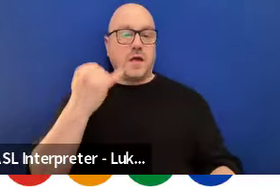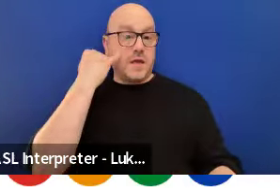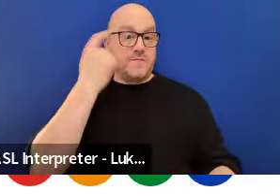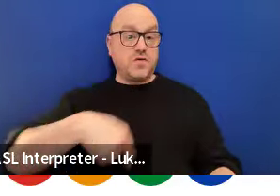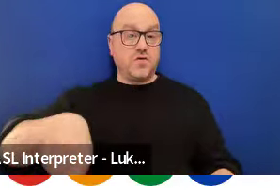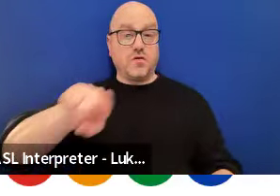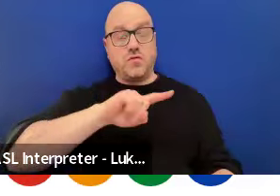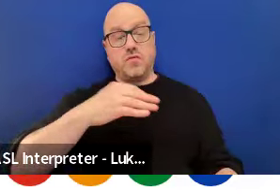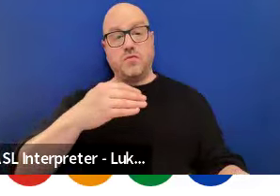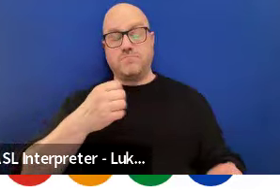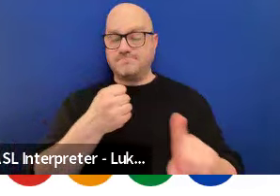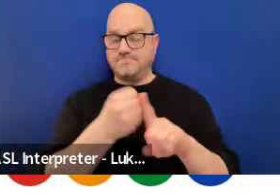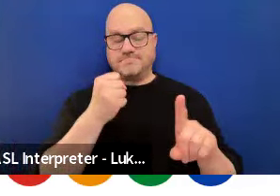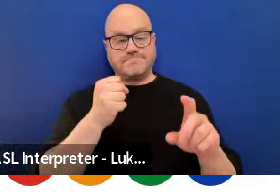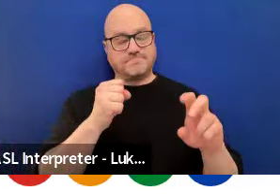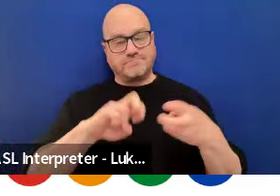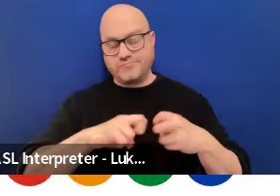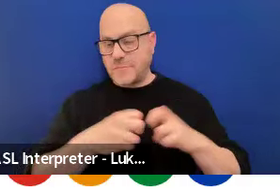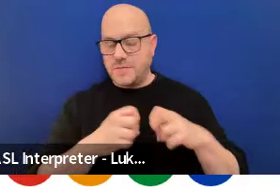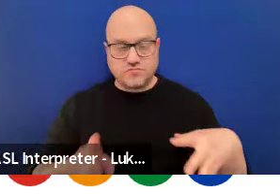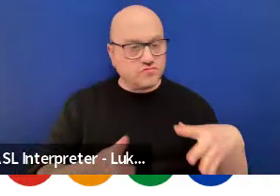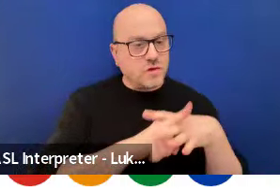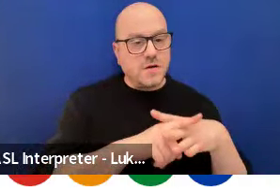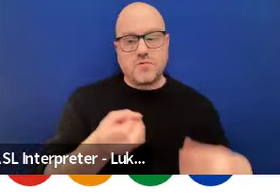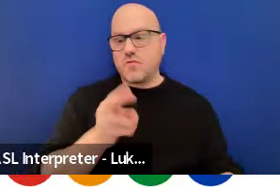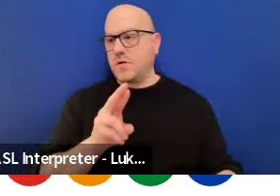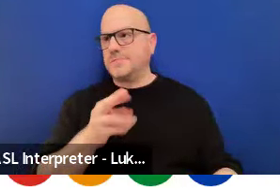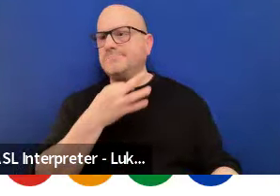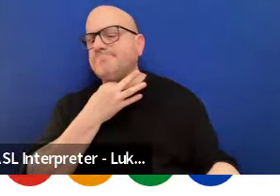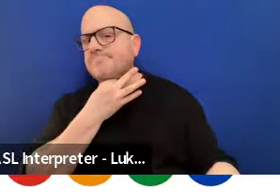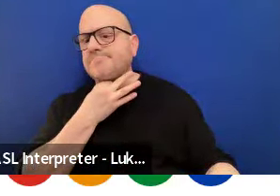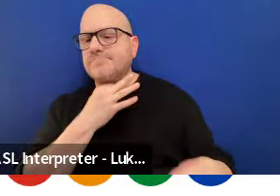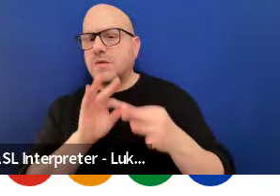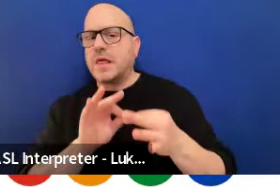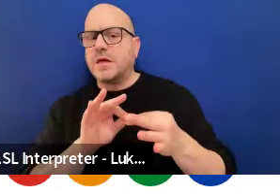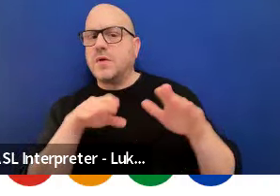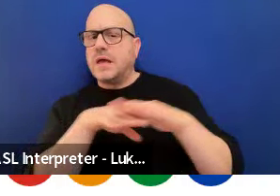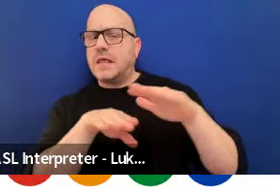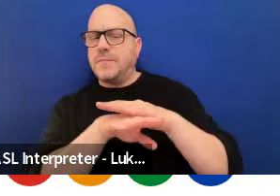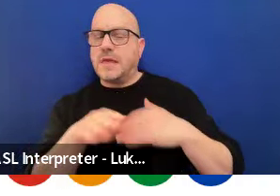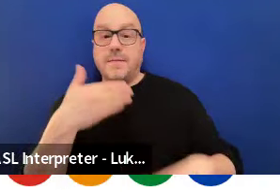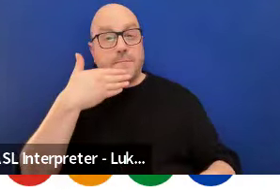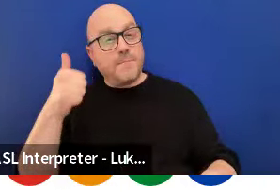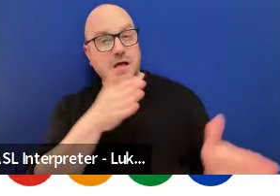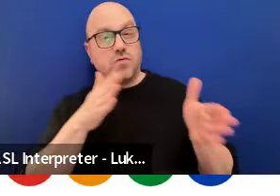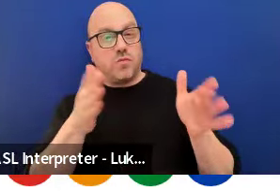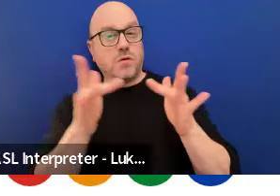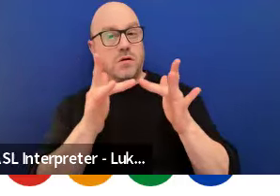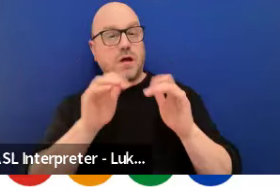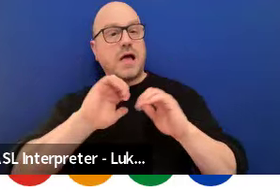THE MOST IMPORTANT THING I WANT TO HIGHLIGHT HERE IS IF YOU EVER RUN INTO AN ISSUE OR HAVE A